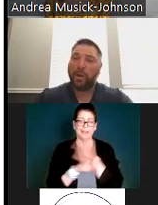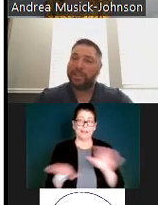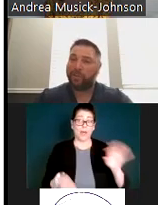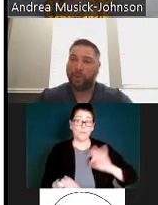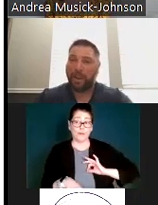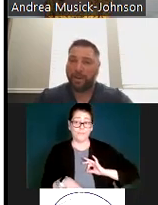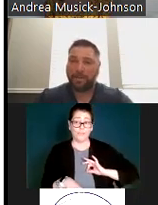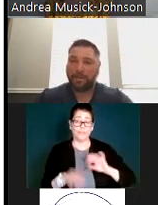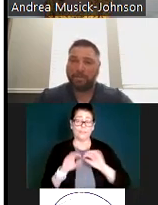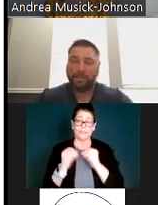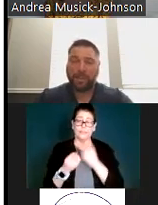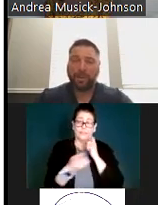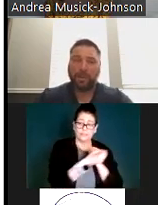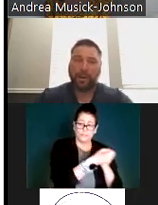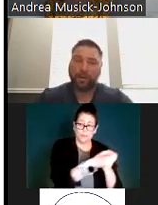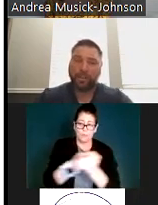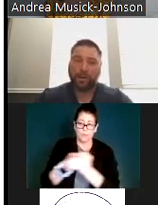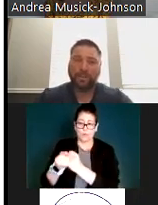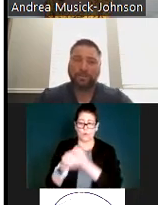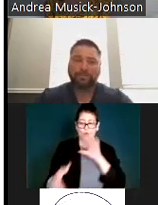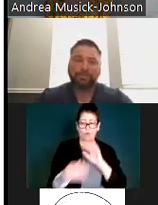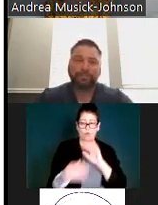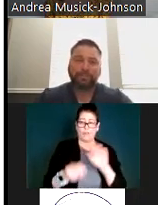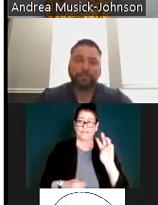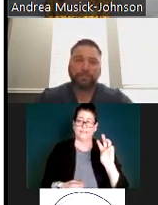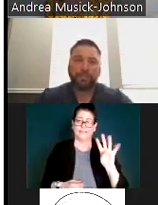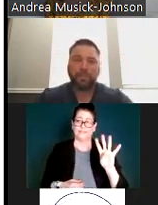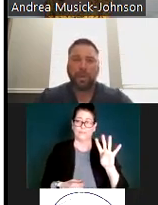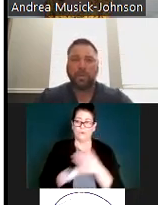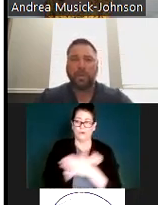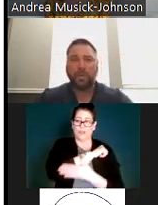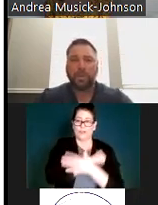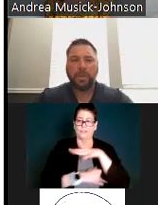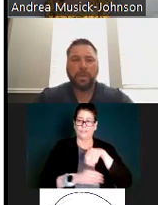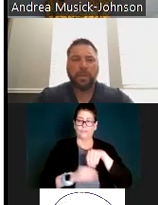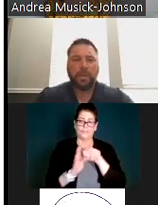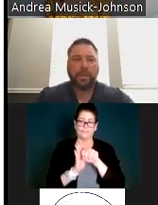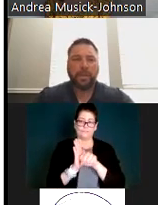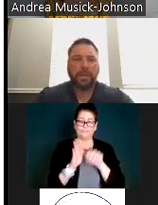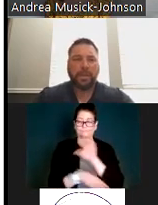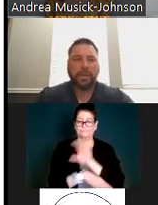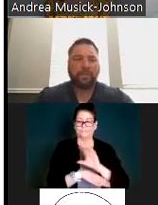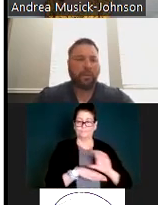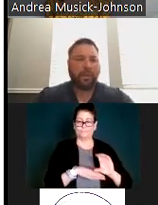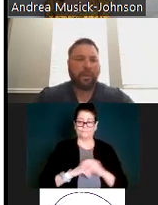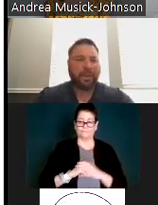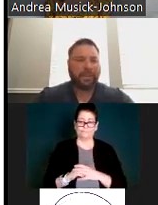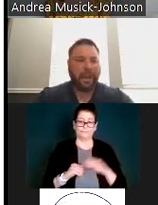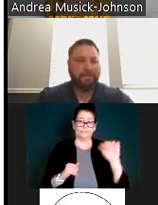all 64 counties in Colorado under their sheriffs. So, Andrea, if you want to move to the next slide.